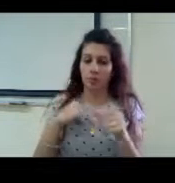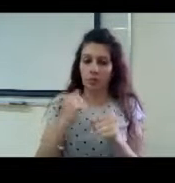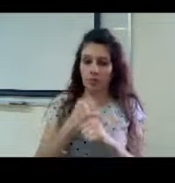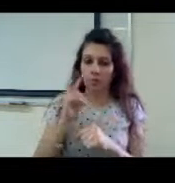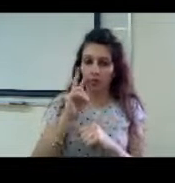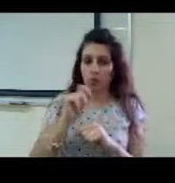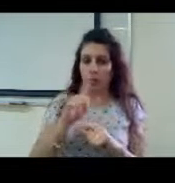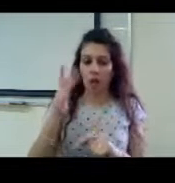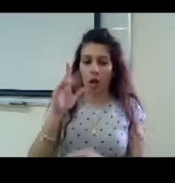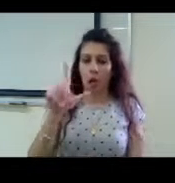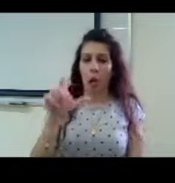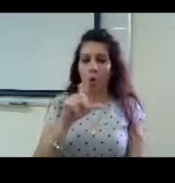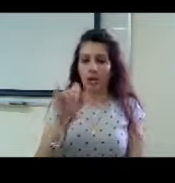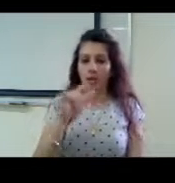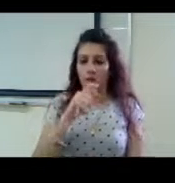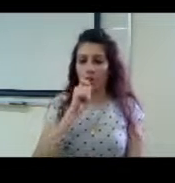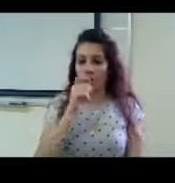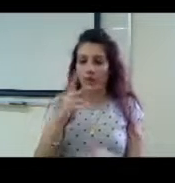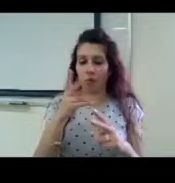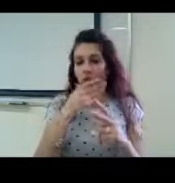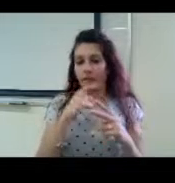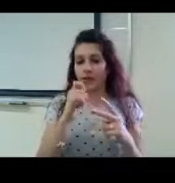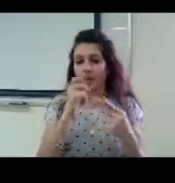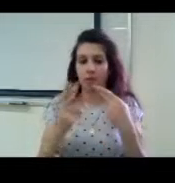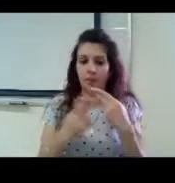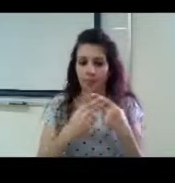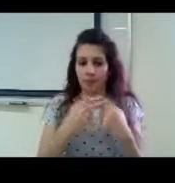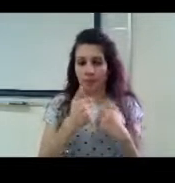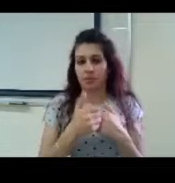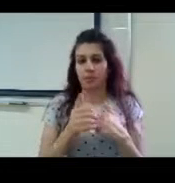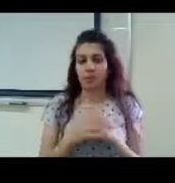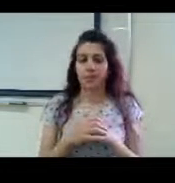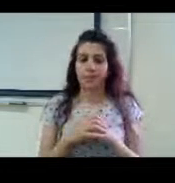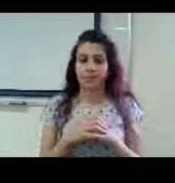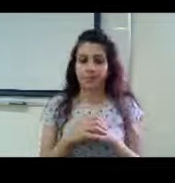introduction just to put this in an in clarity towards education innovation